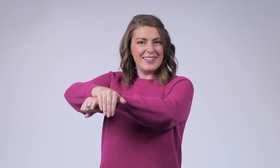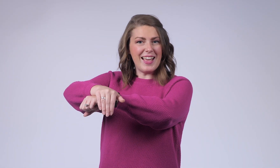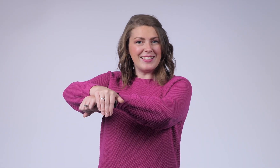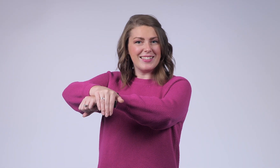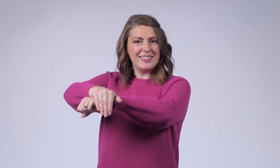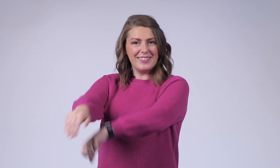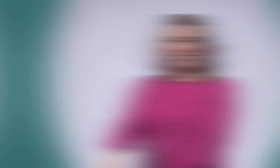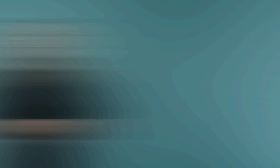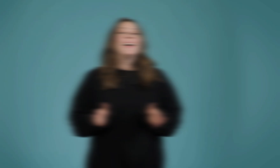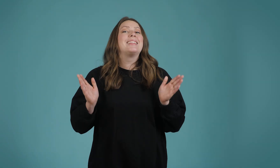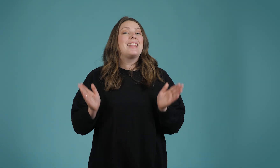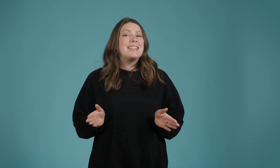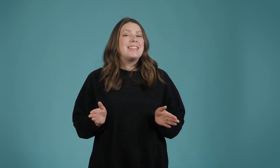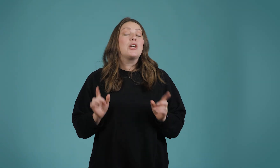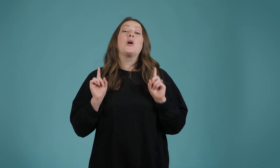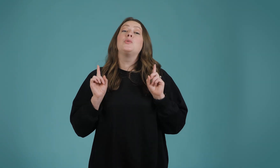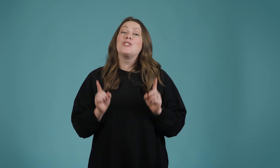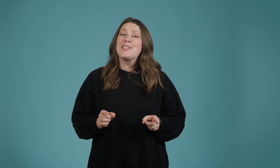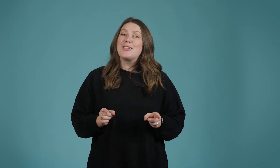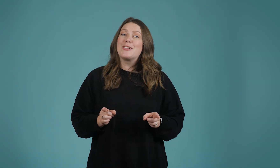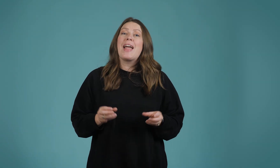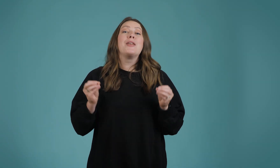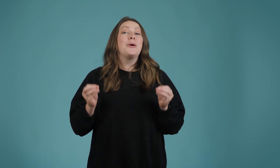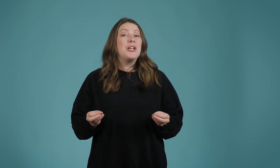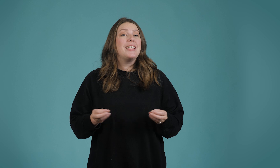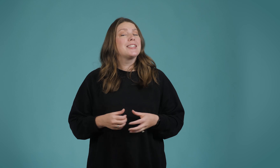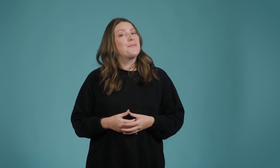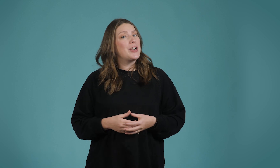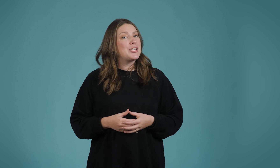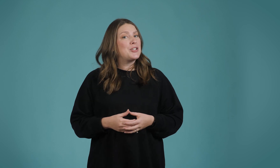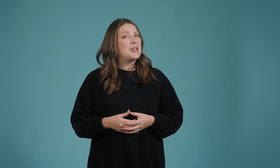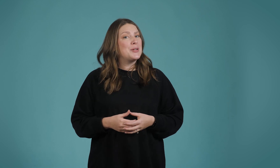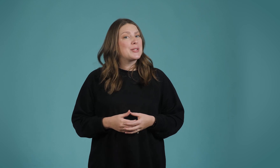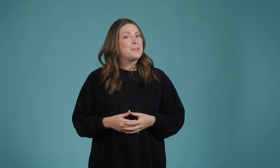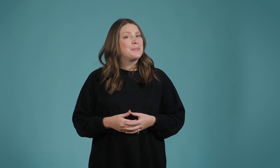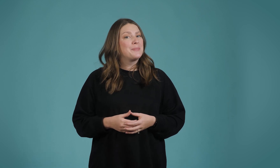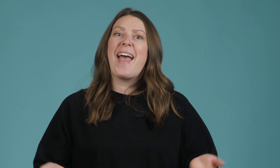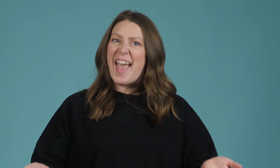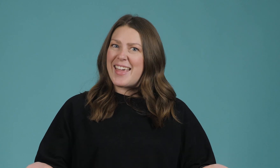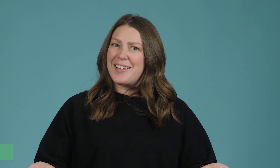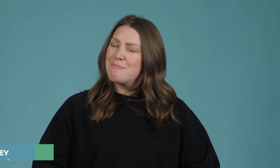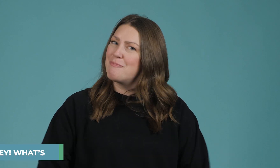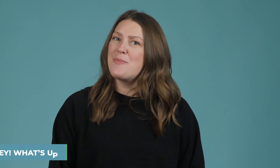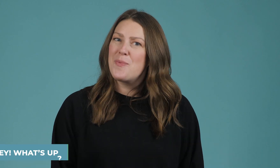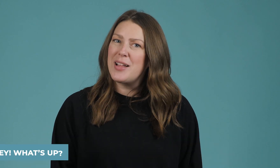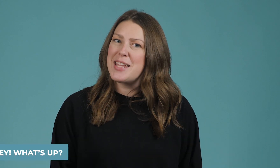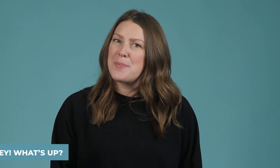Night. Let's take what you just learned. And put it in some phrases you can use. Hey! What's up?